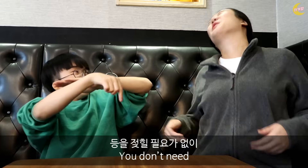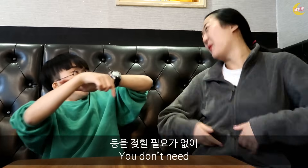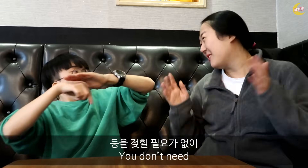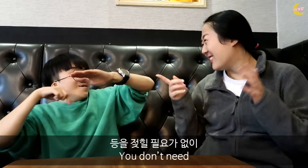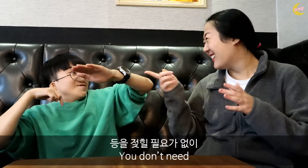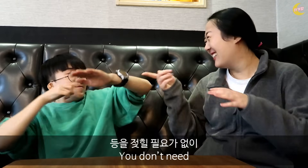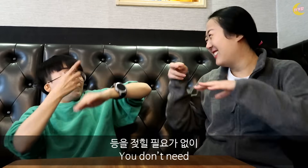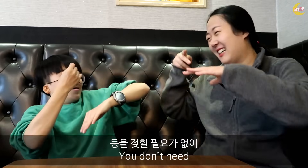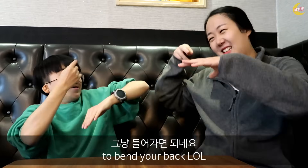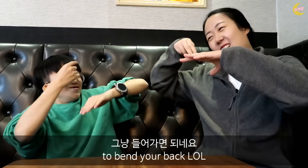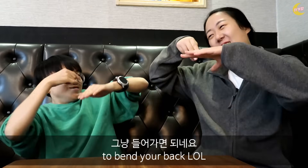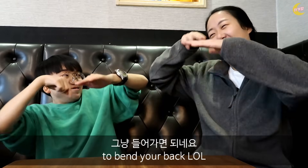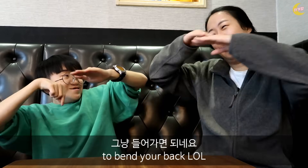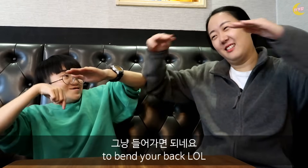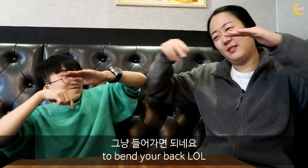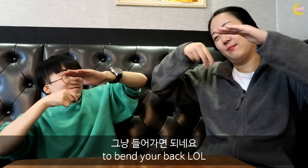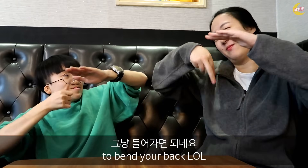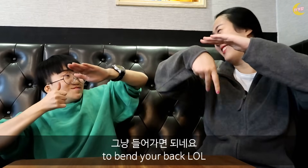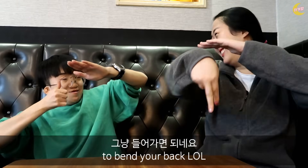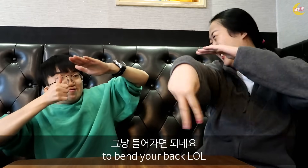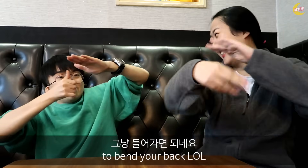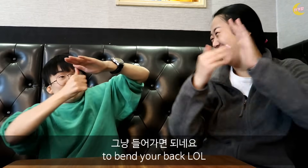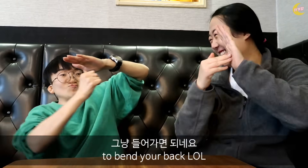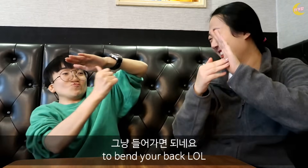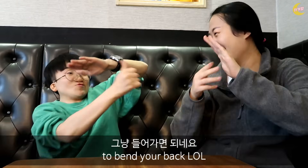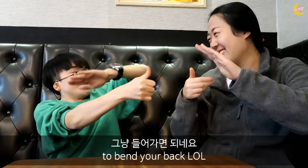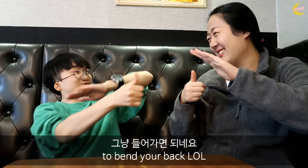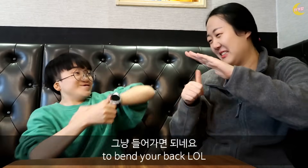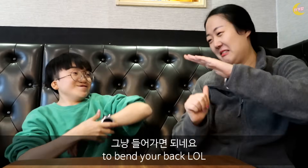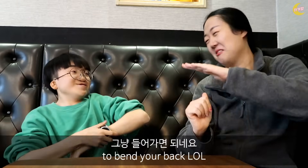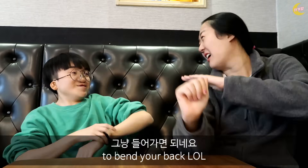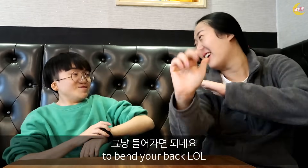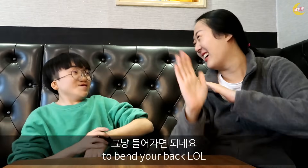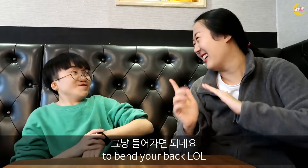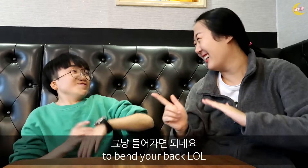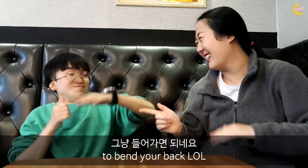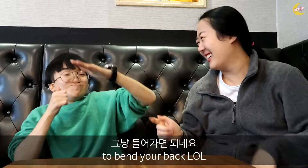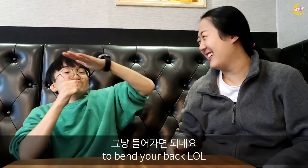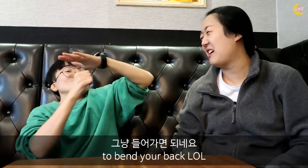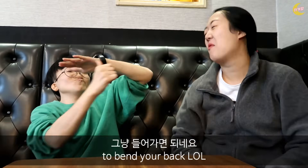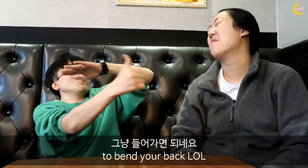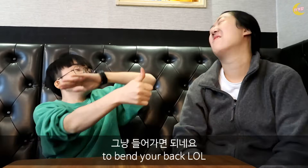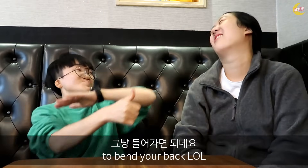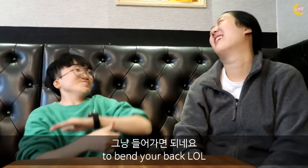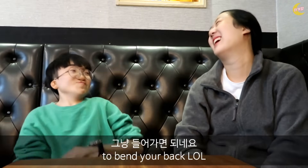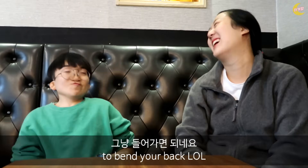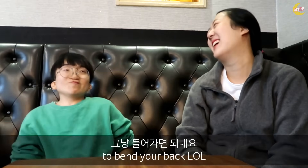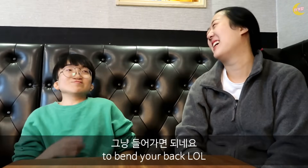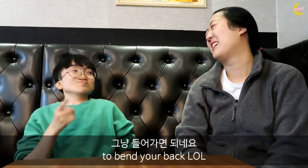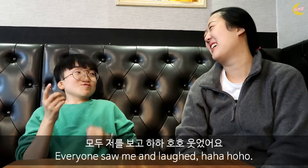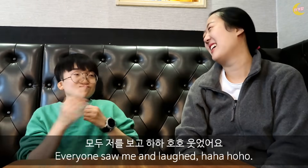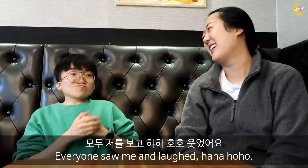You don’t need to bend your back LOL